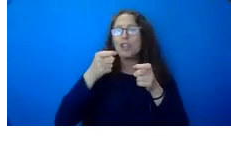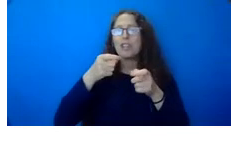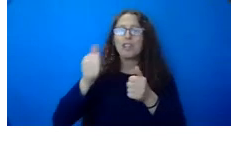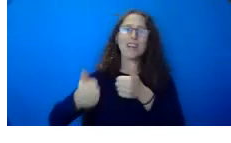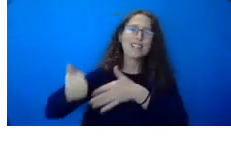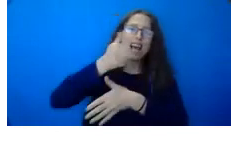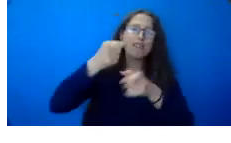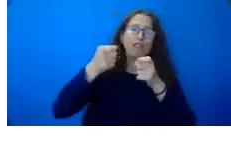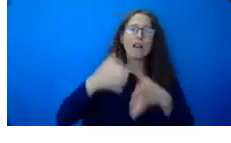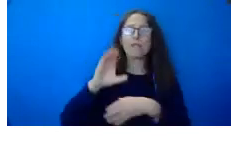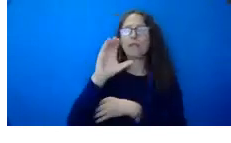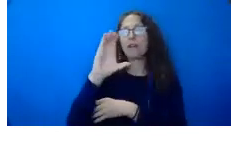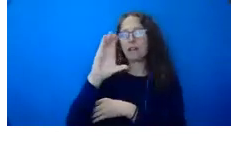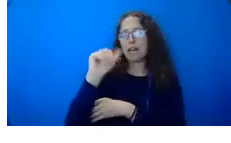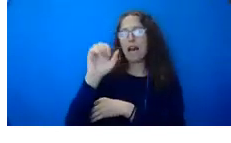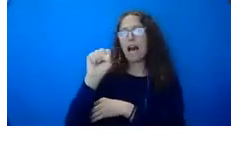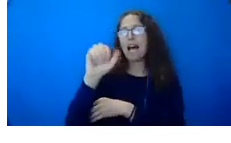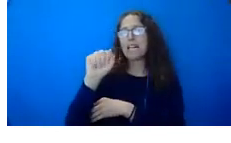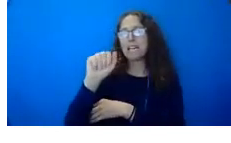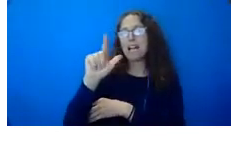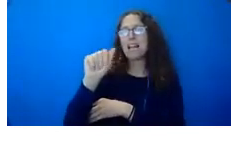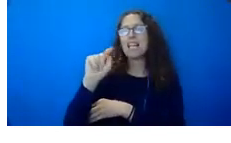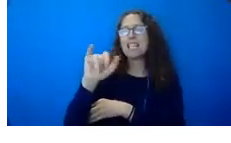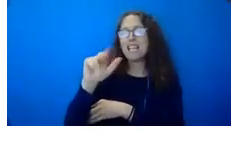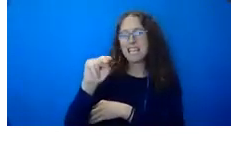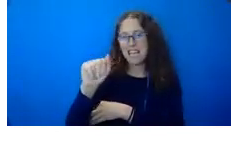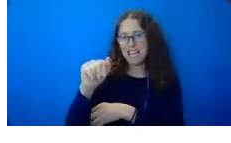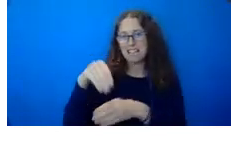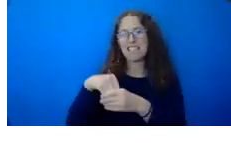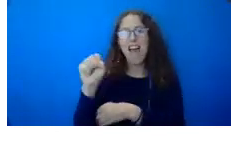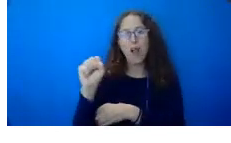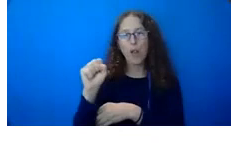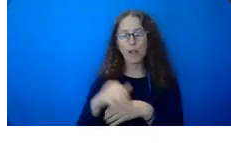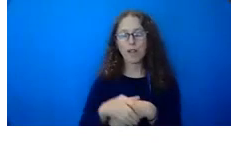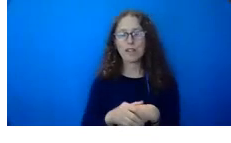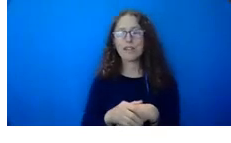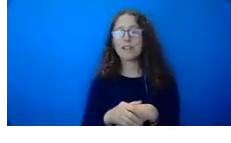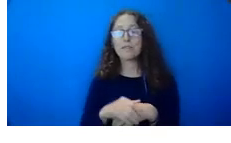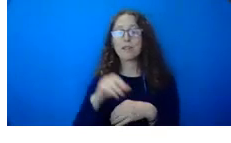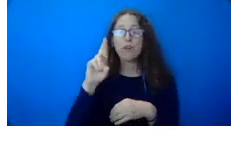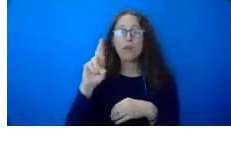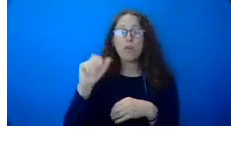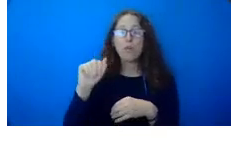» MARCOS TINA'S. »